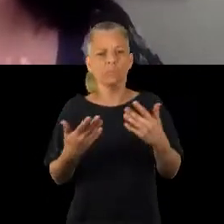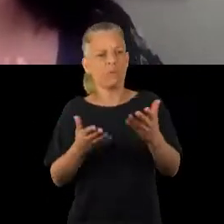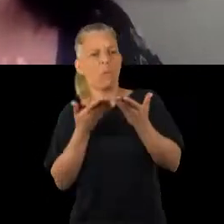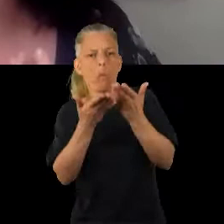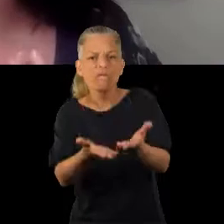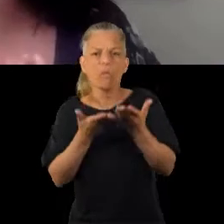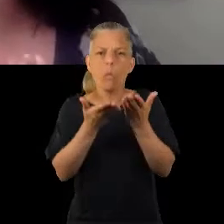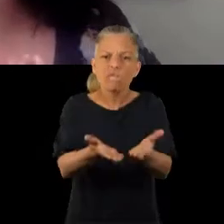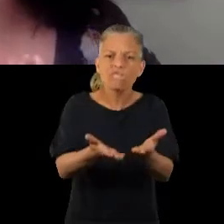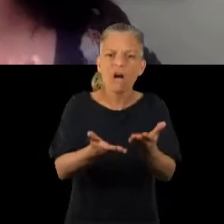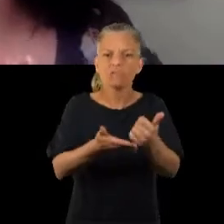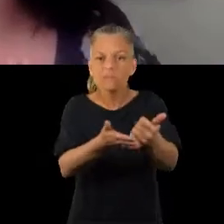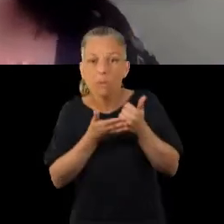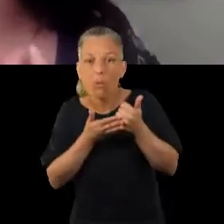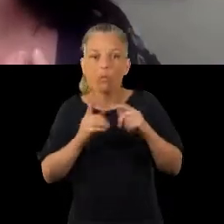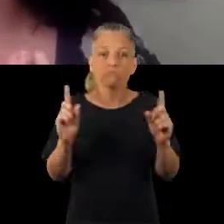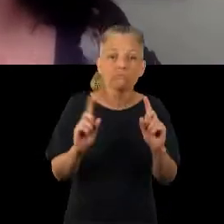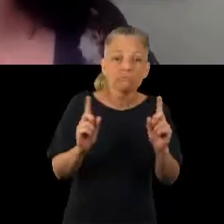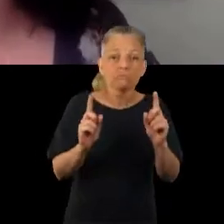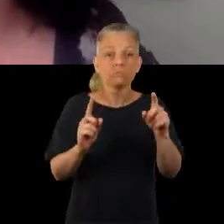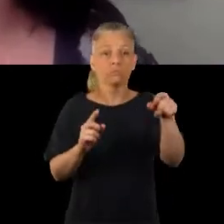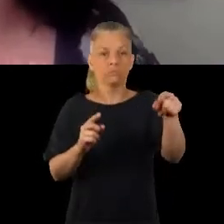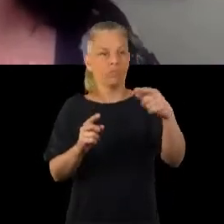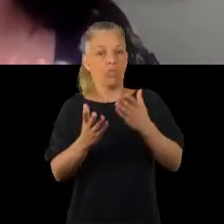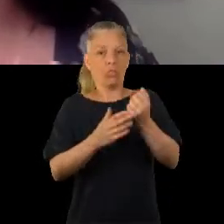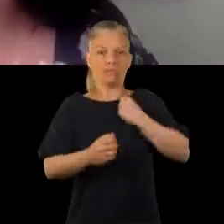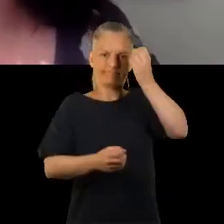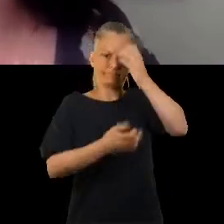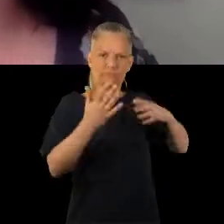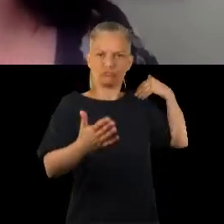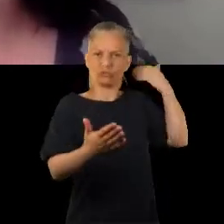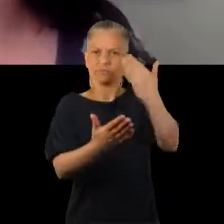was going to be absolutely bonkers, like real kind of stereotypical mental patient types stuff. Like